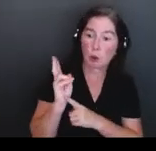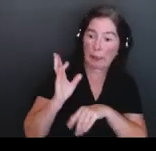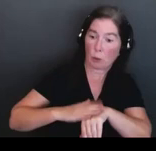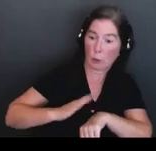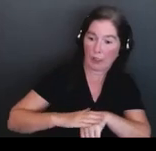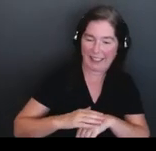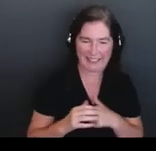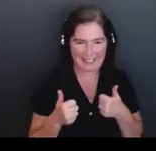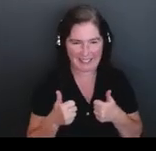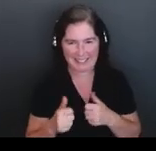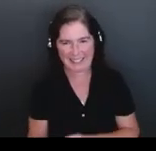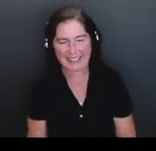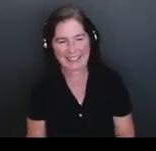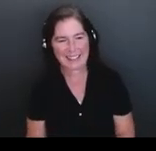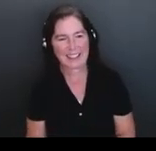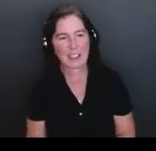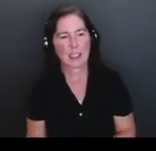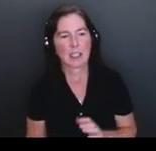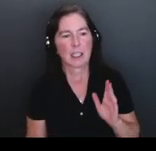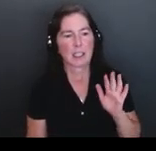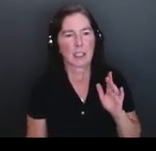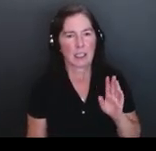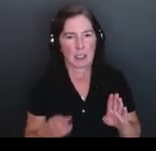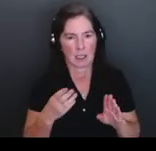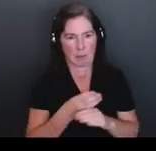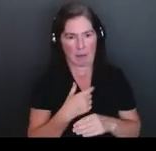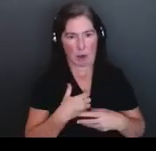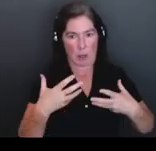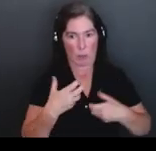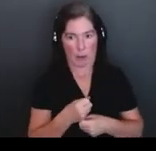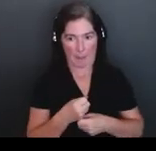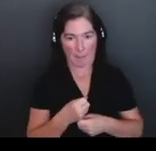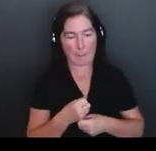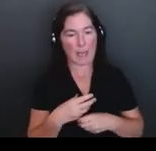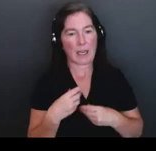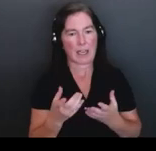Good question though. Sometimes specific questions we always have to run through all the list of options. Kristina: Two-minute warning.